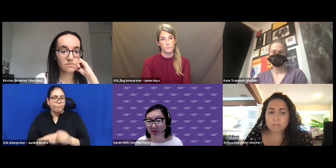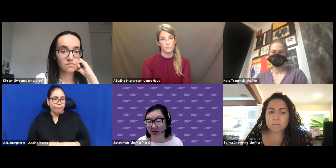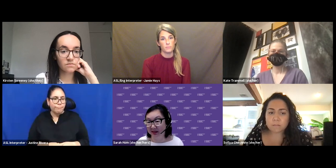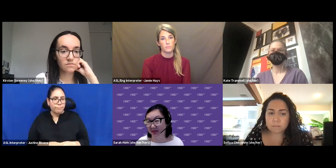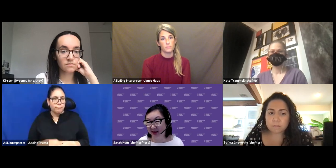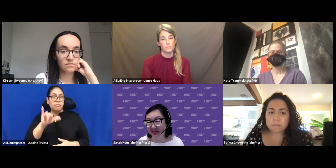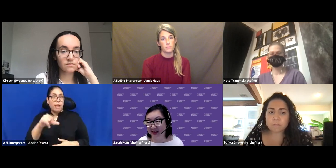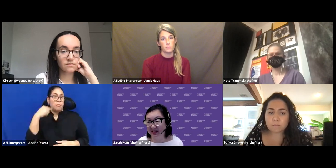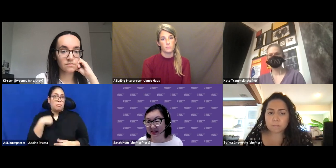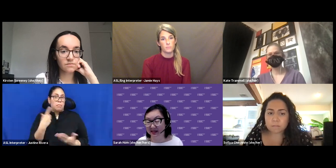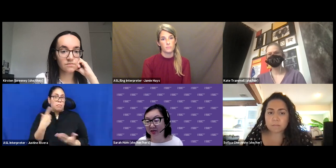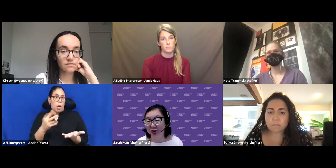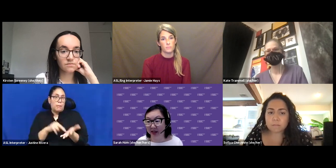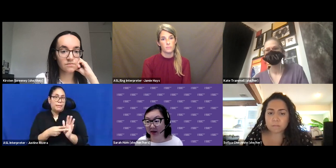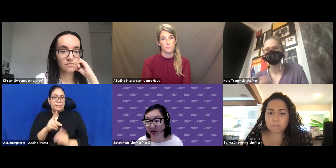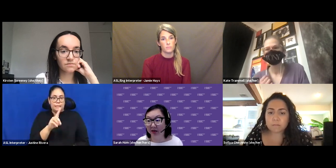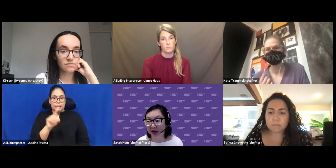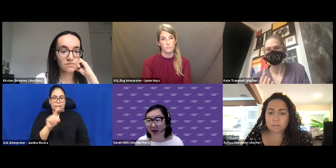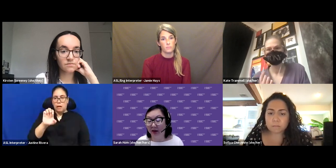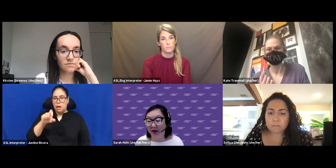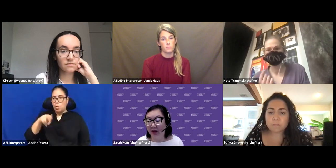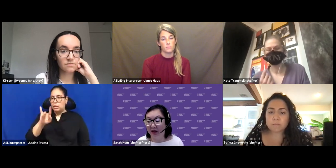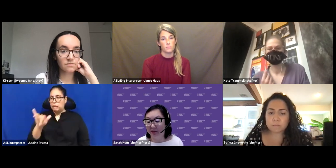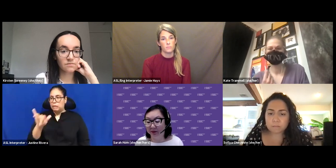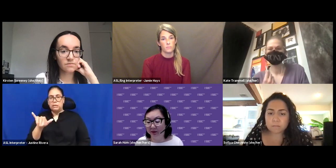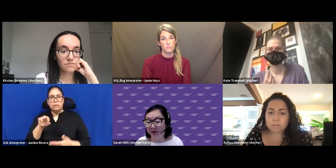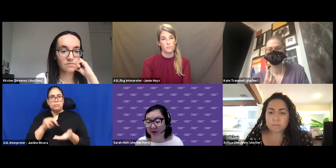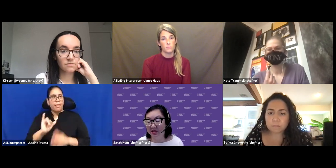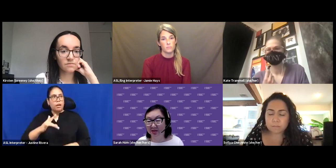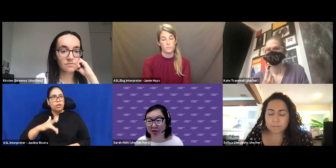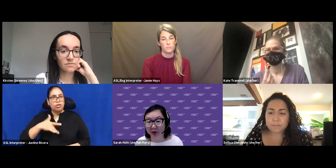equity means to me. is that this is a shared, this is a shared